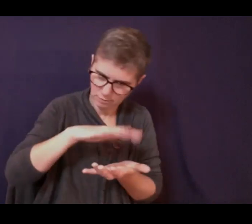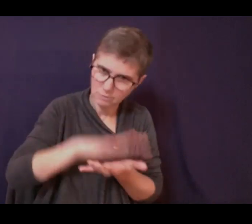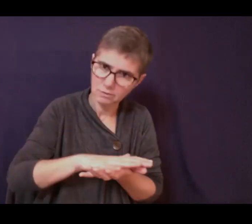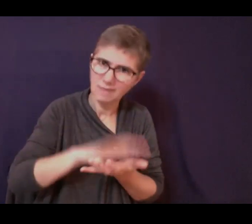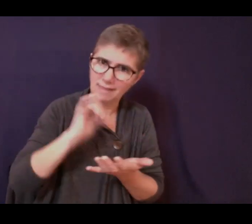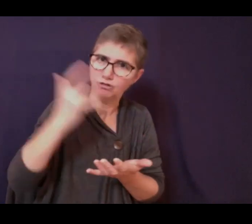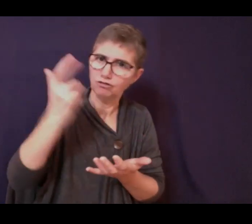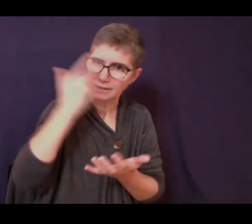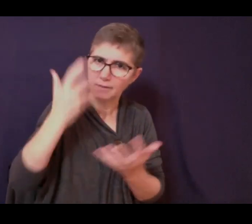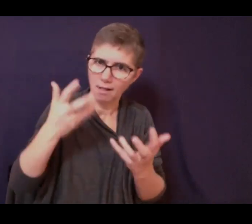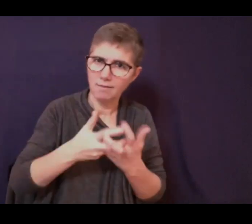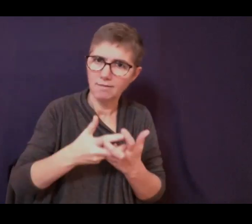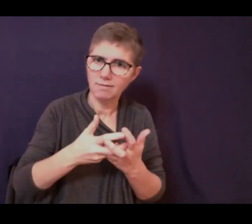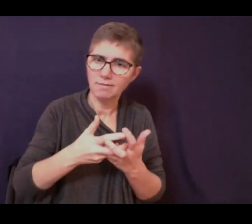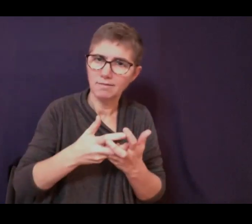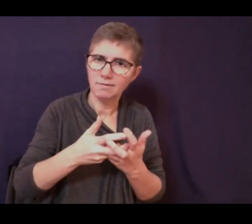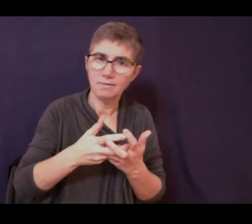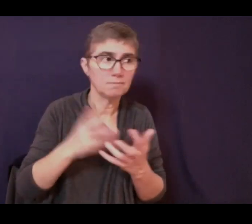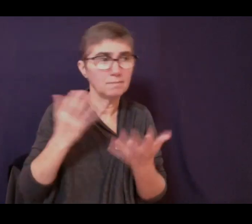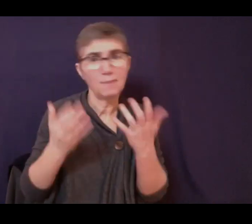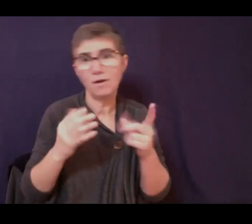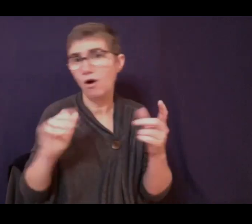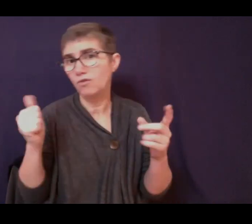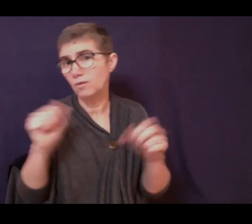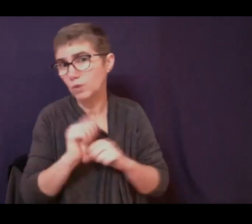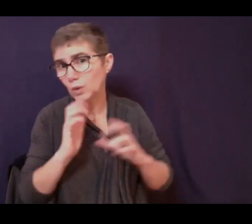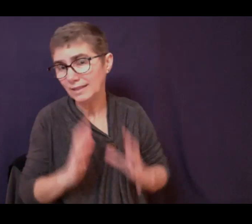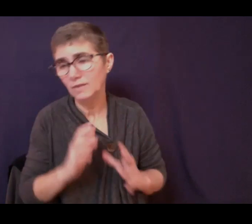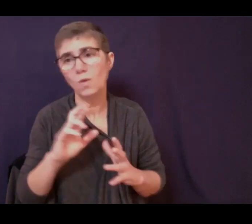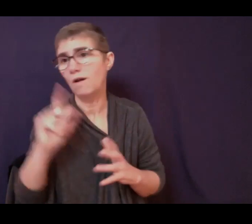with other employees or down the line with the woman bringing